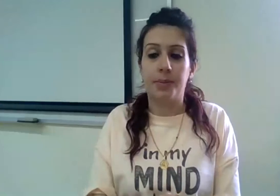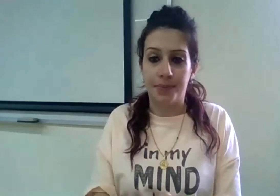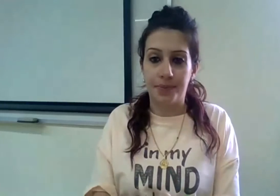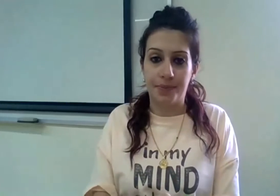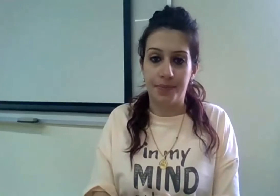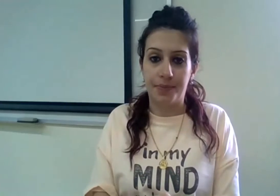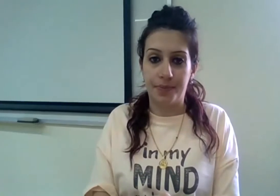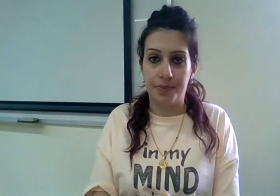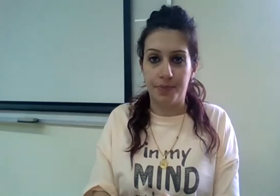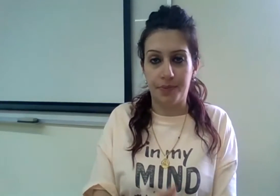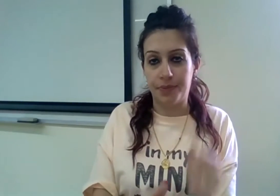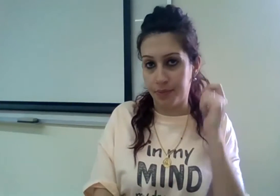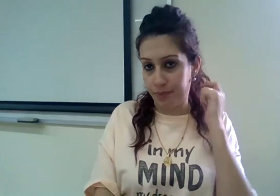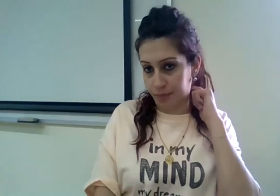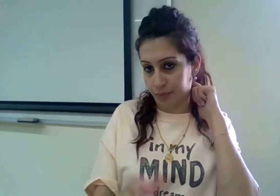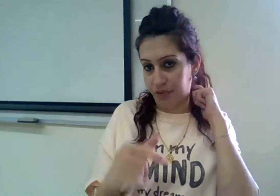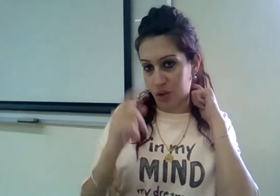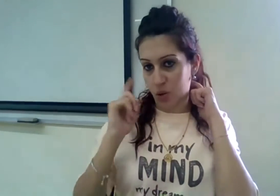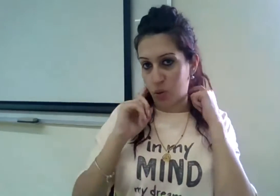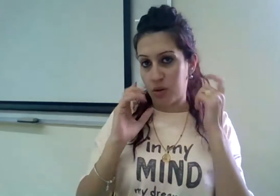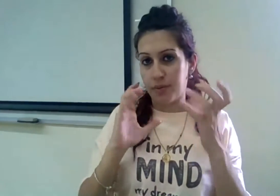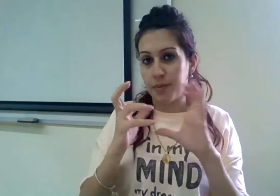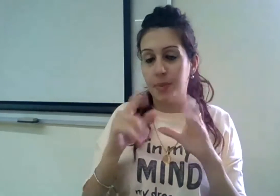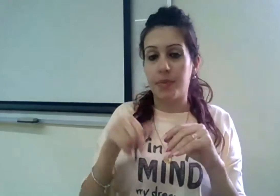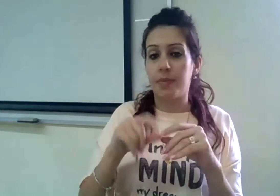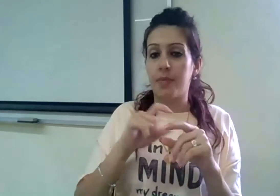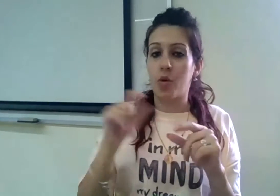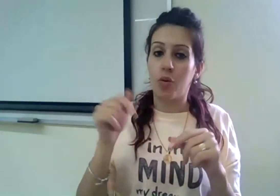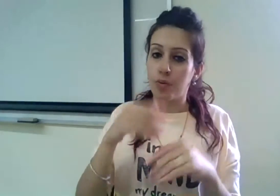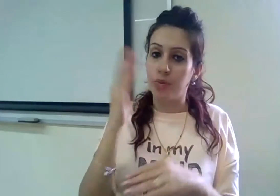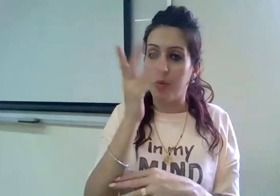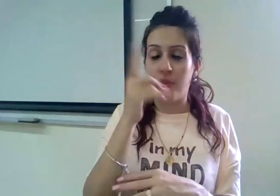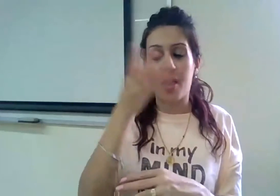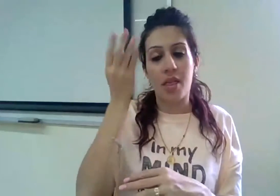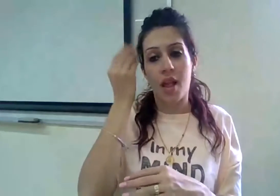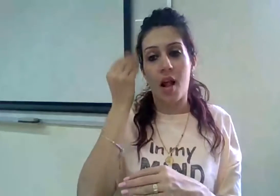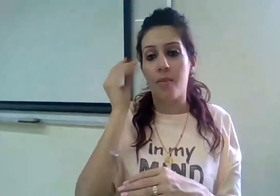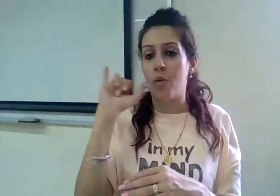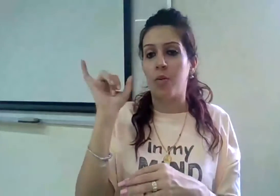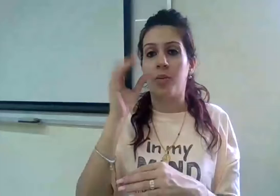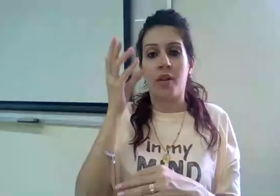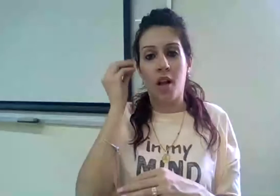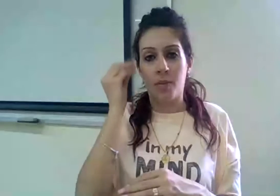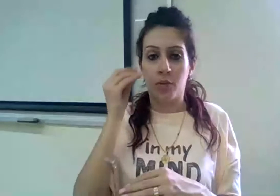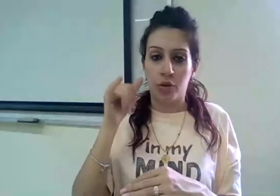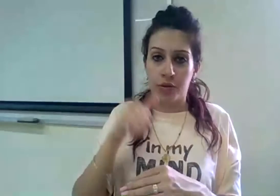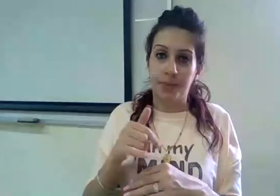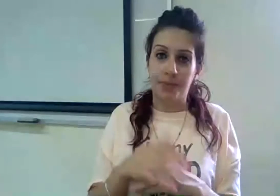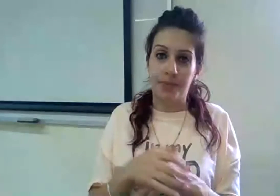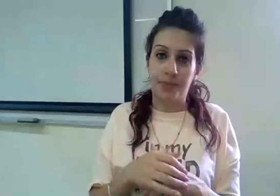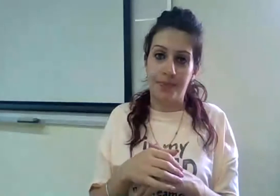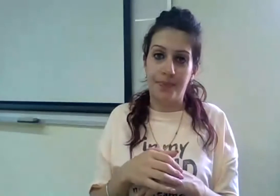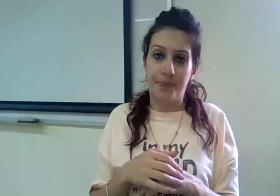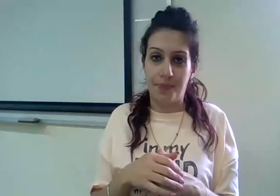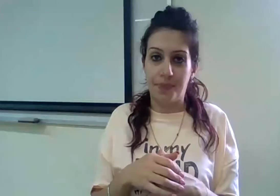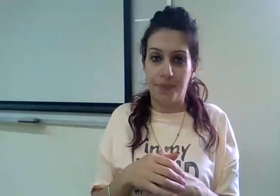for the next two webinars to continue inter-linkage and interchange.